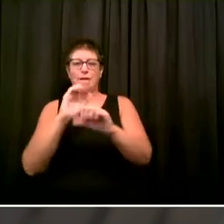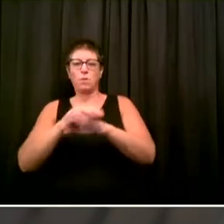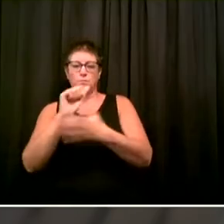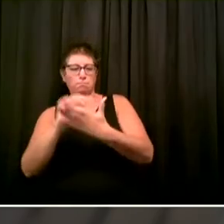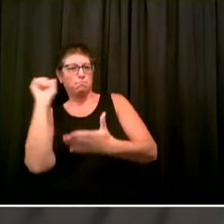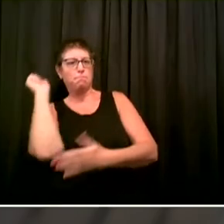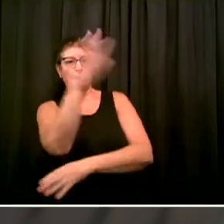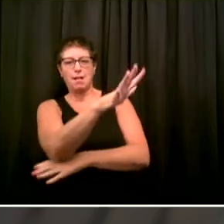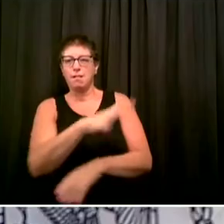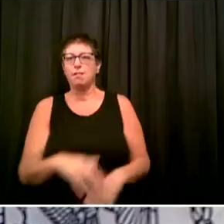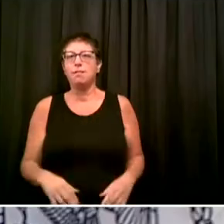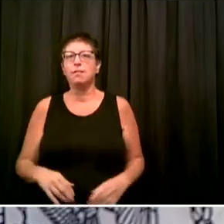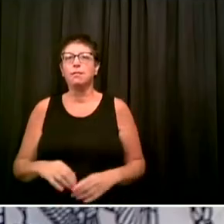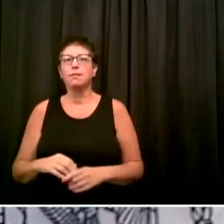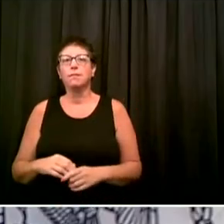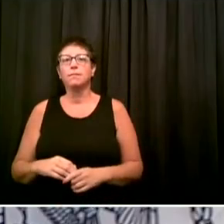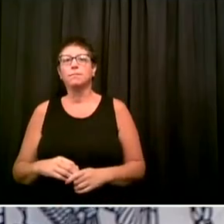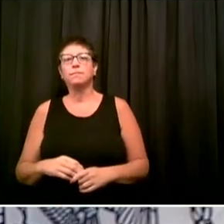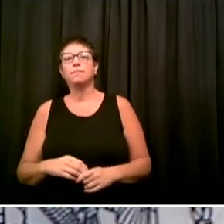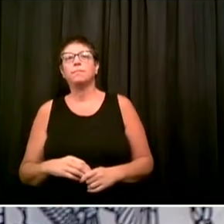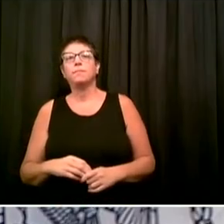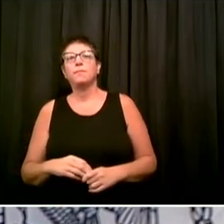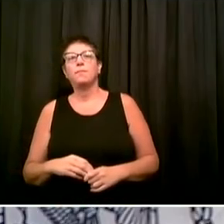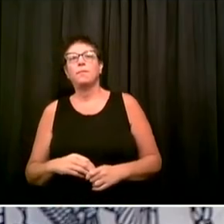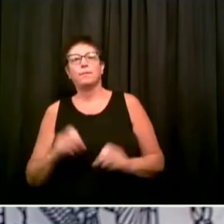THAT OPTION AS WELL.